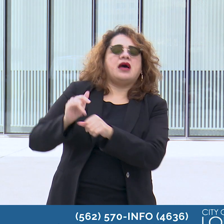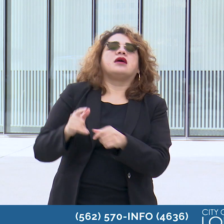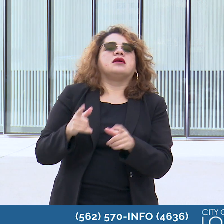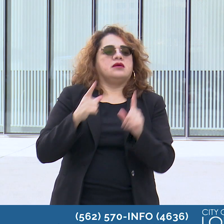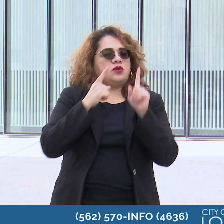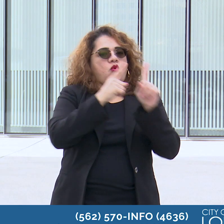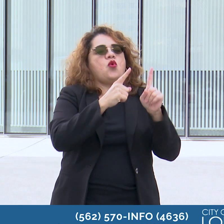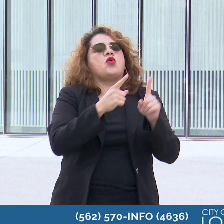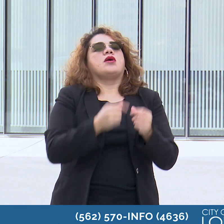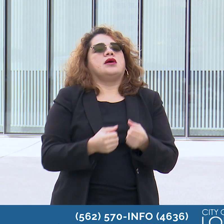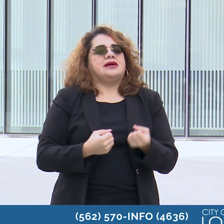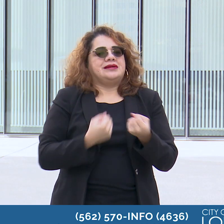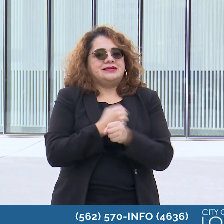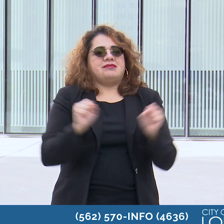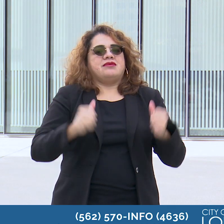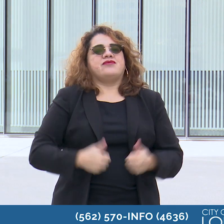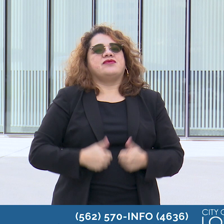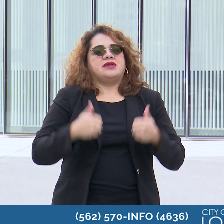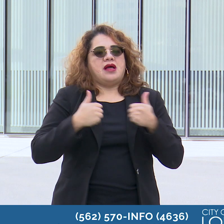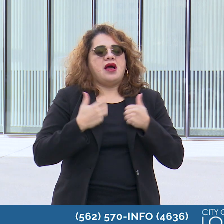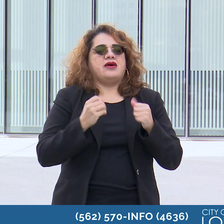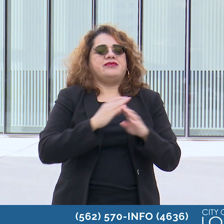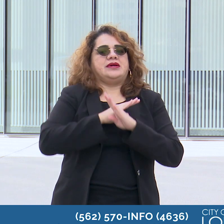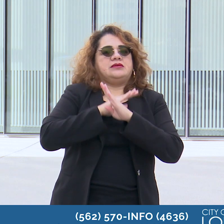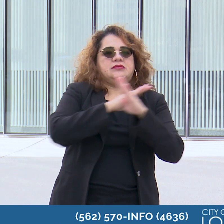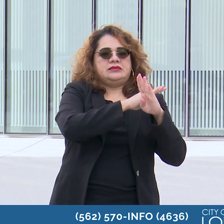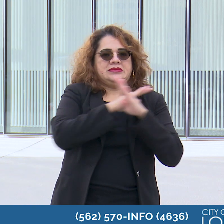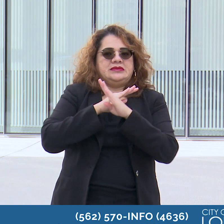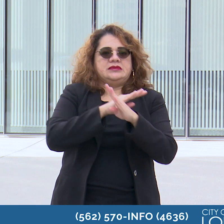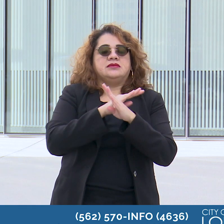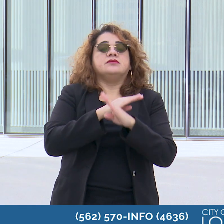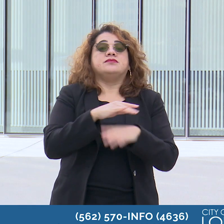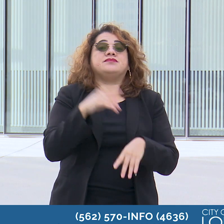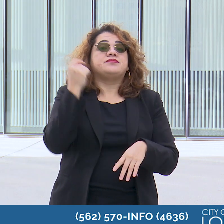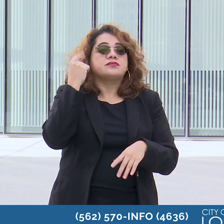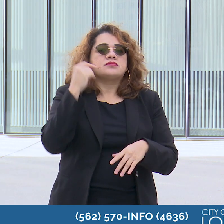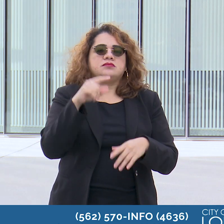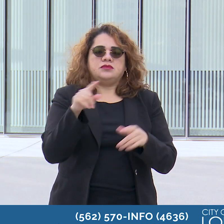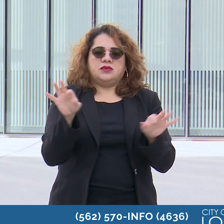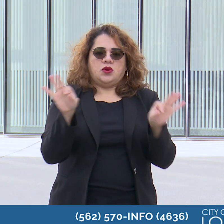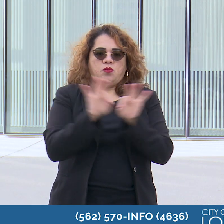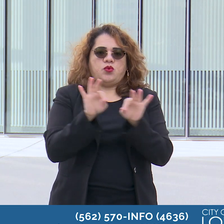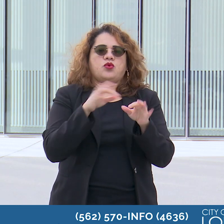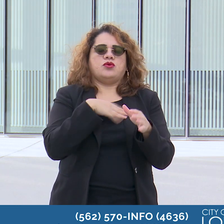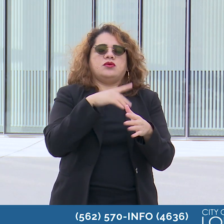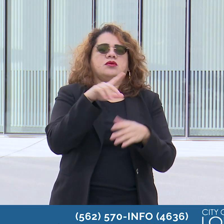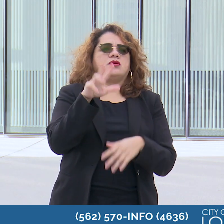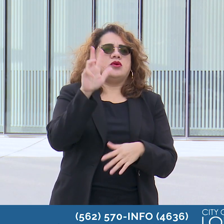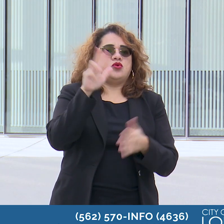As mayor Garcia noted, we will be receiving further allotments following the initial 3,900